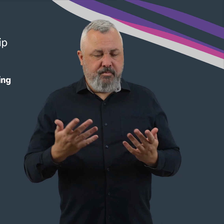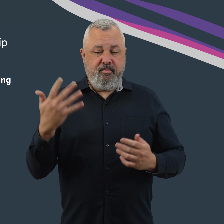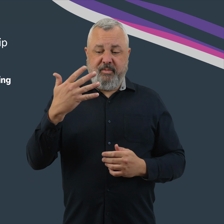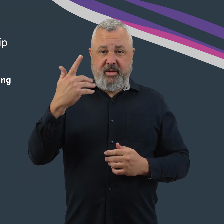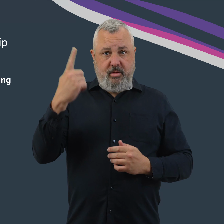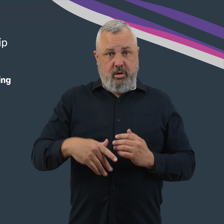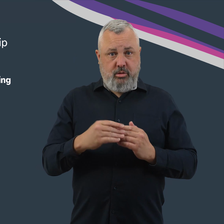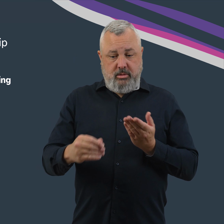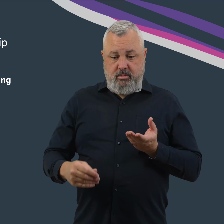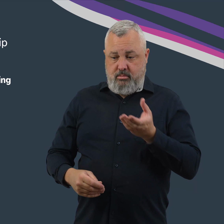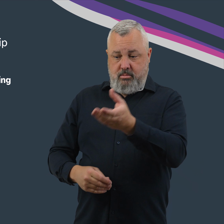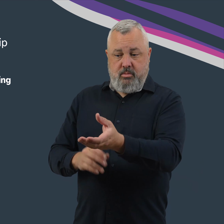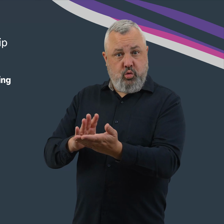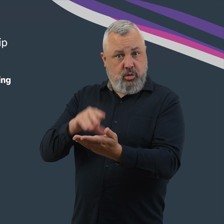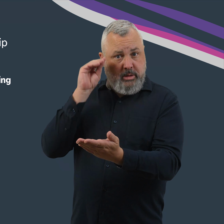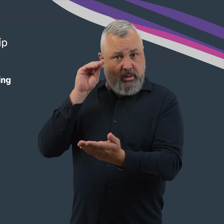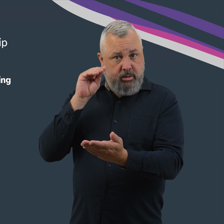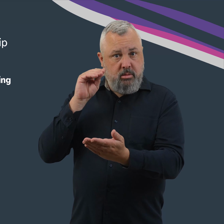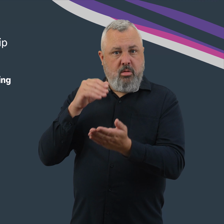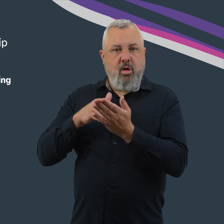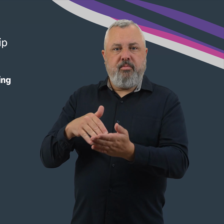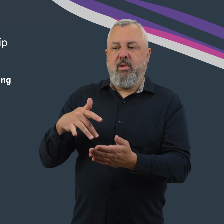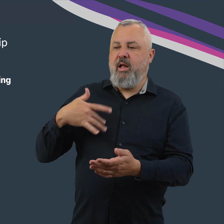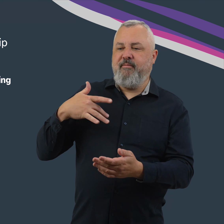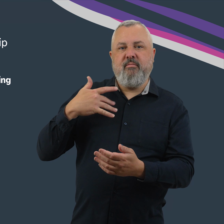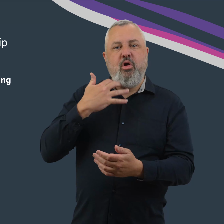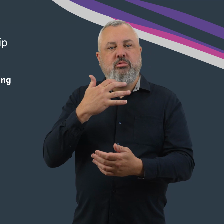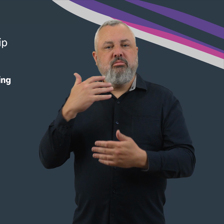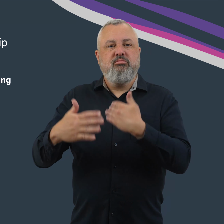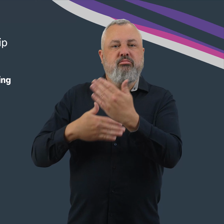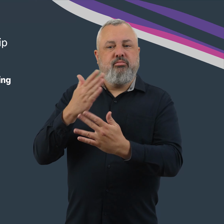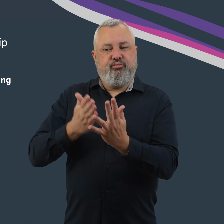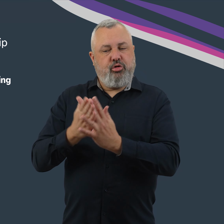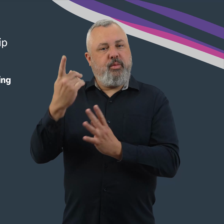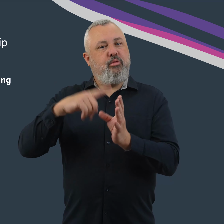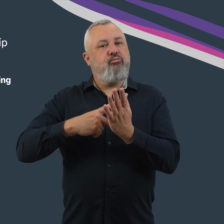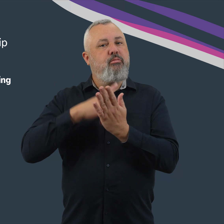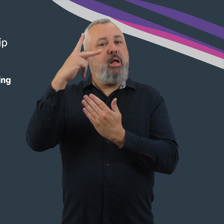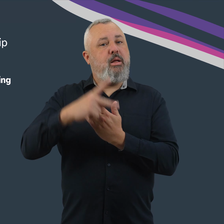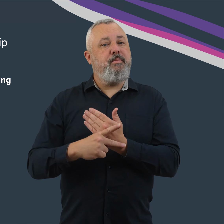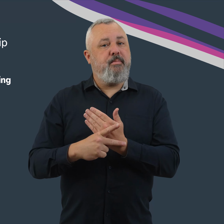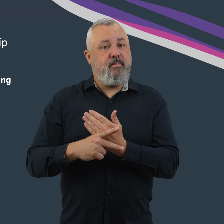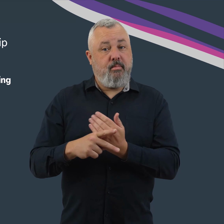The $15,000 financial support funding will be provided to the student to support them with their living costs throughout the year long program.